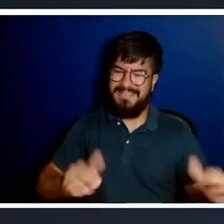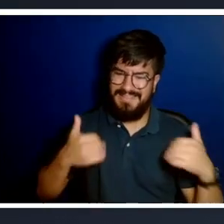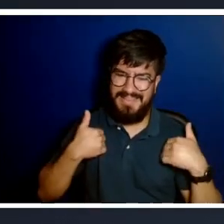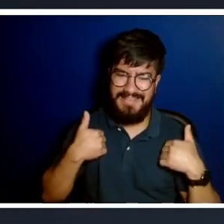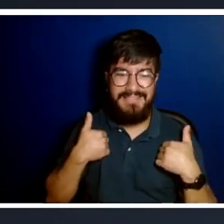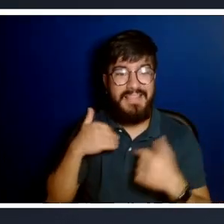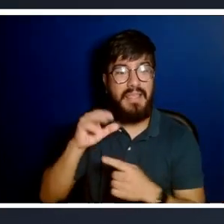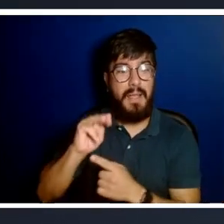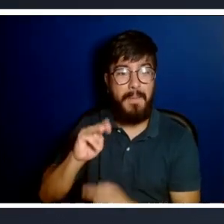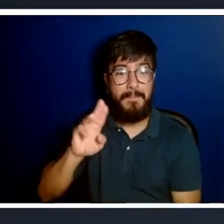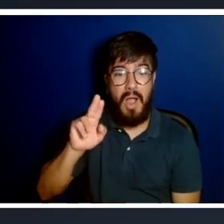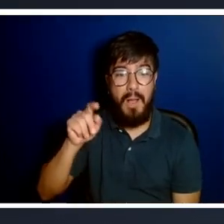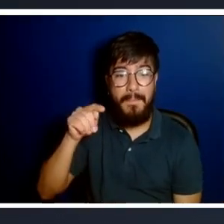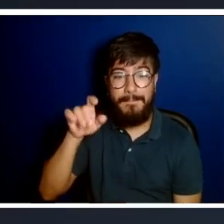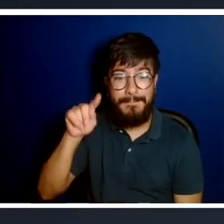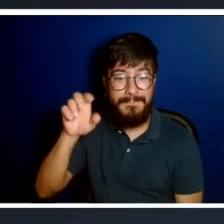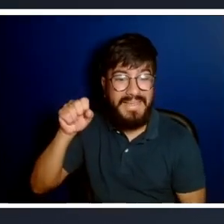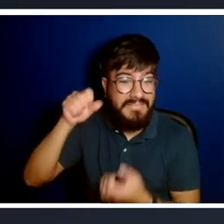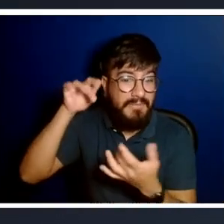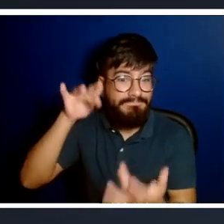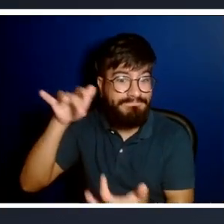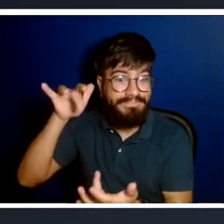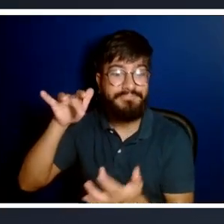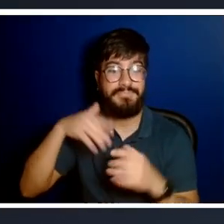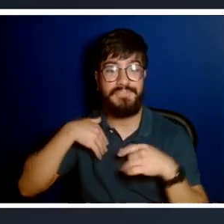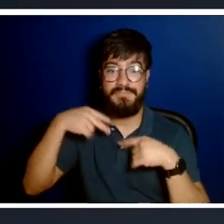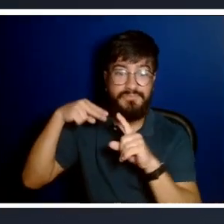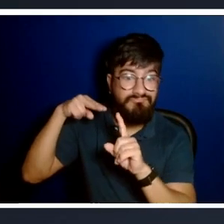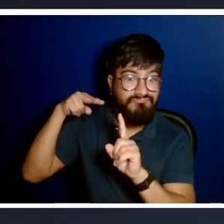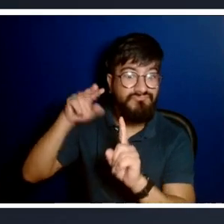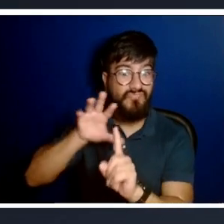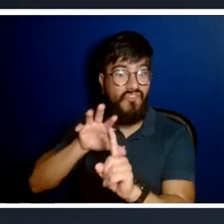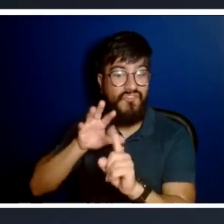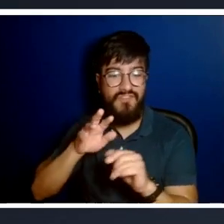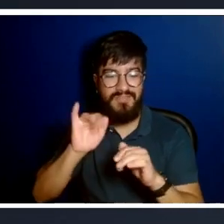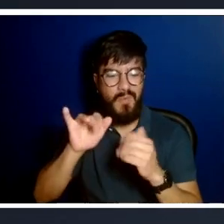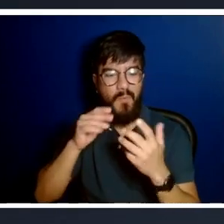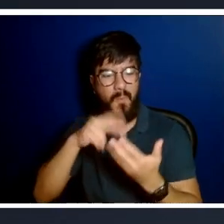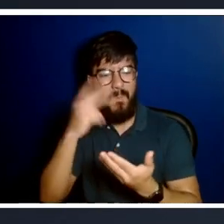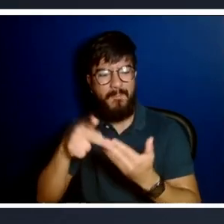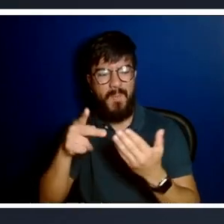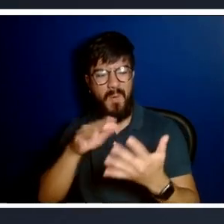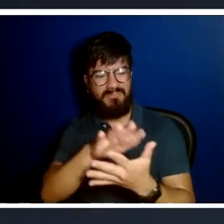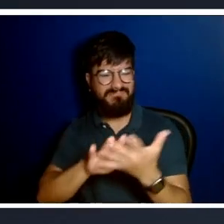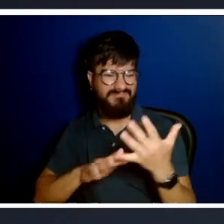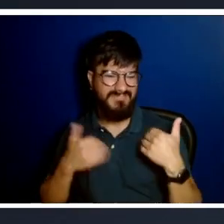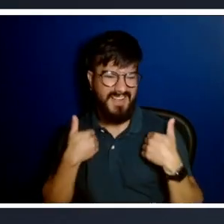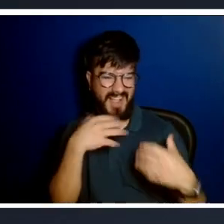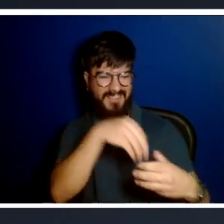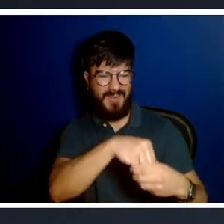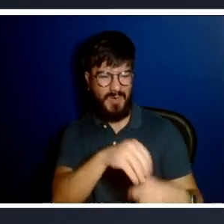as well. So, definitely check that out. Alright, I think that is all for us. Oh,